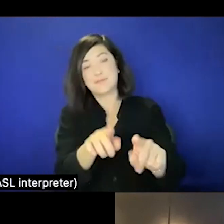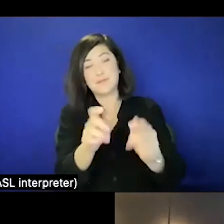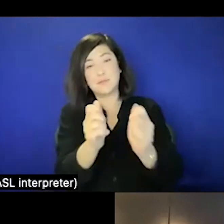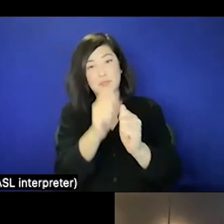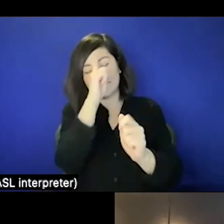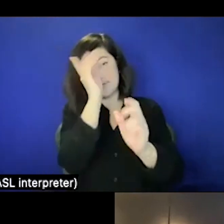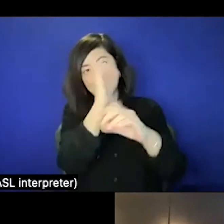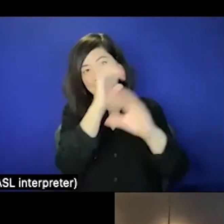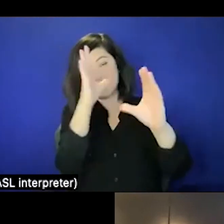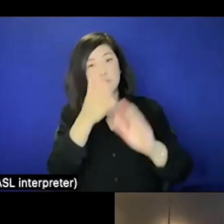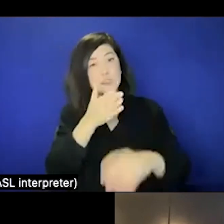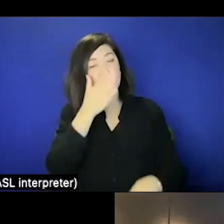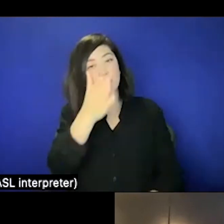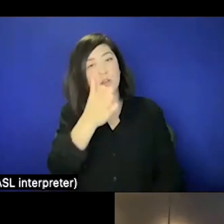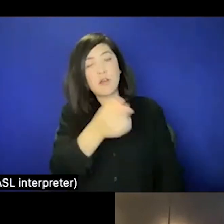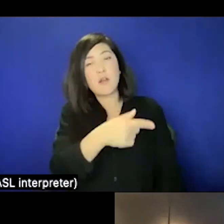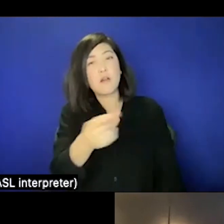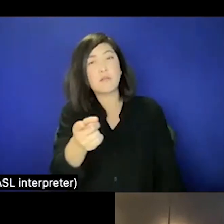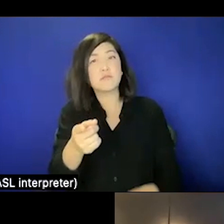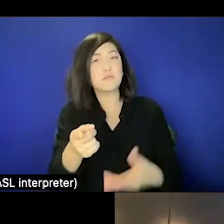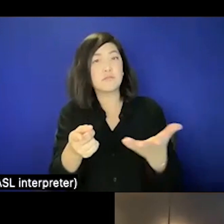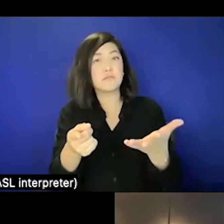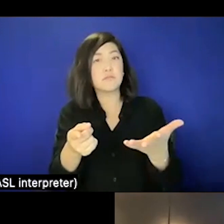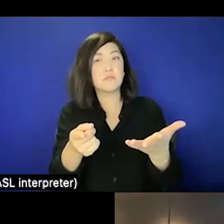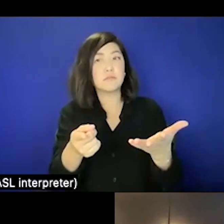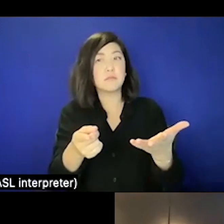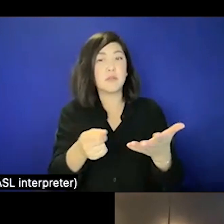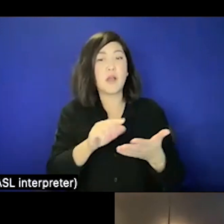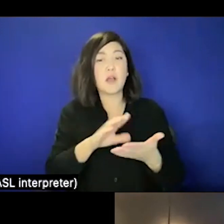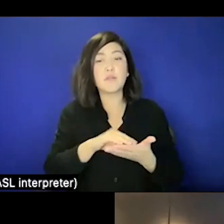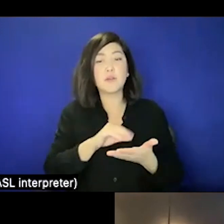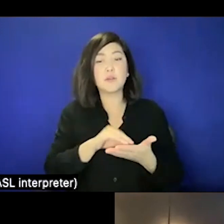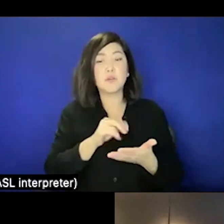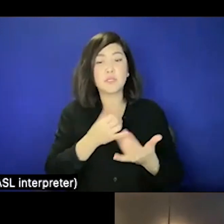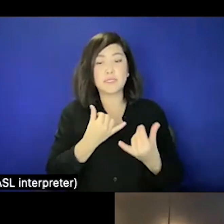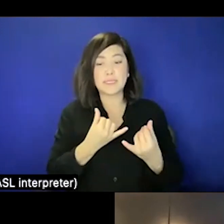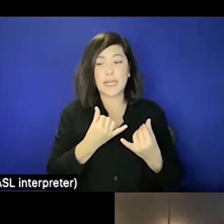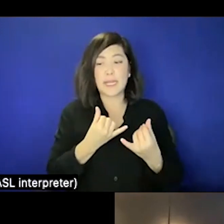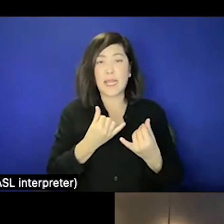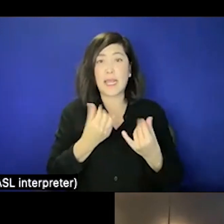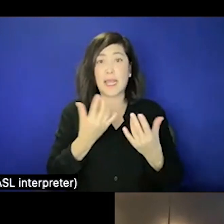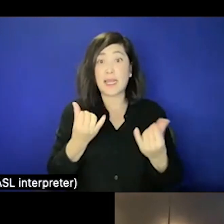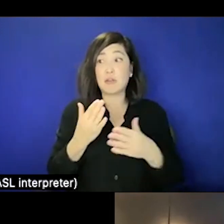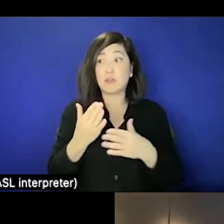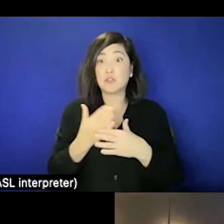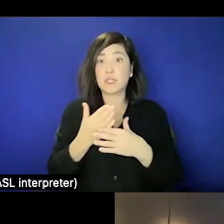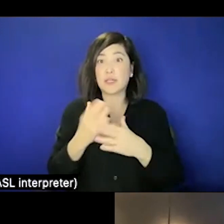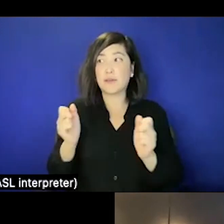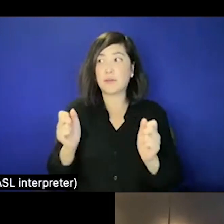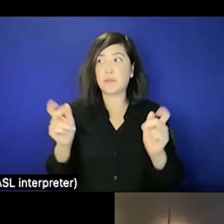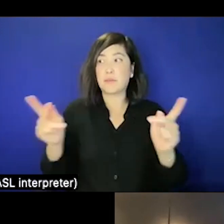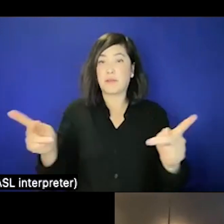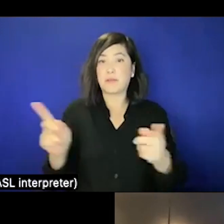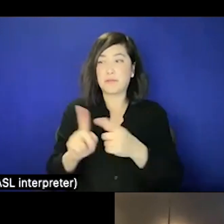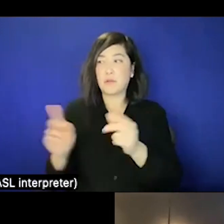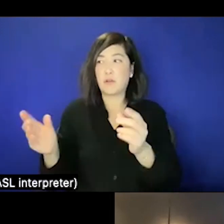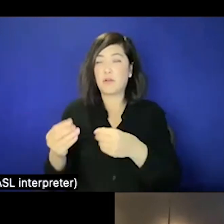what should they take back to their firm today or tomorrow to implement change?